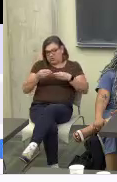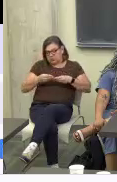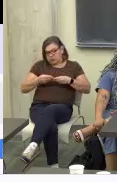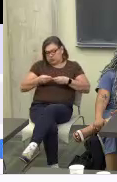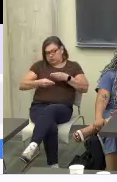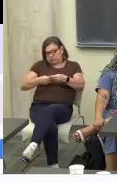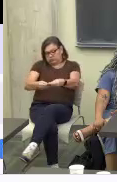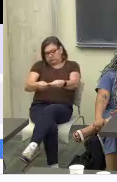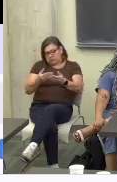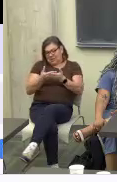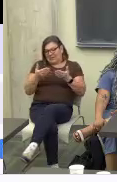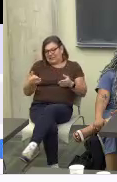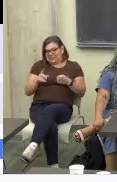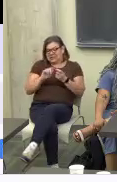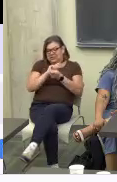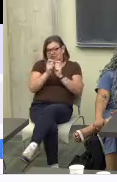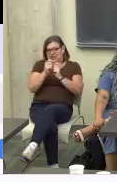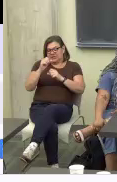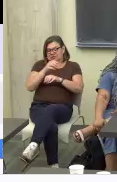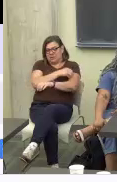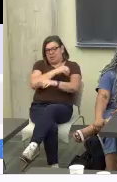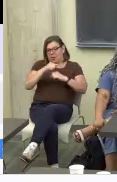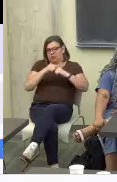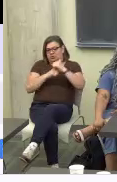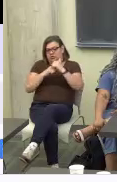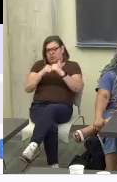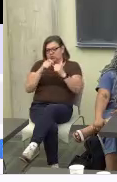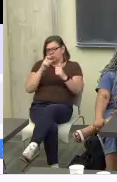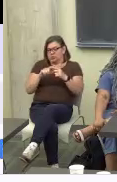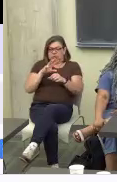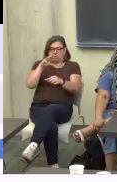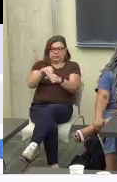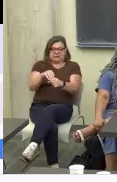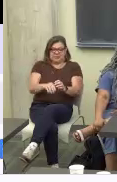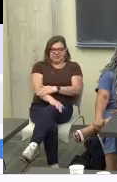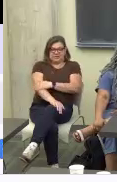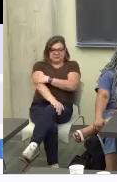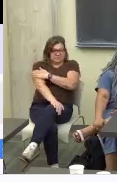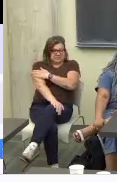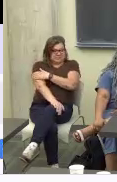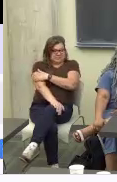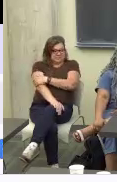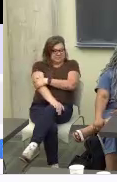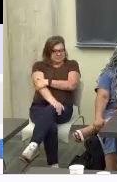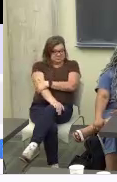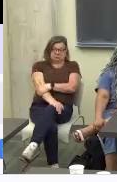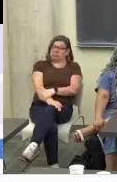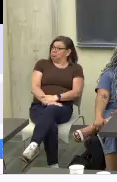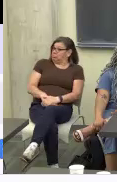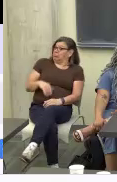Stuff and to change the power structures and who gets to participate. Does that cover all of it?